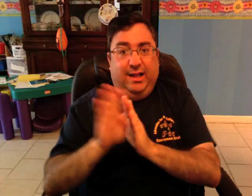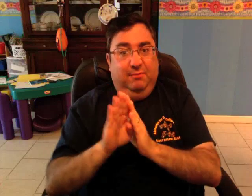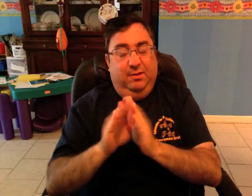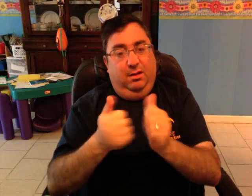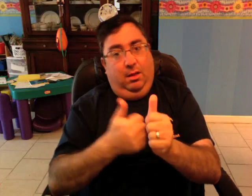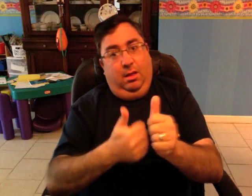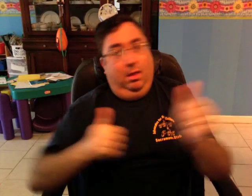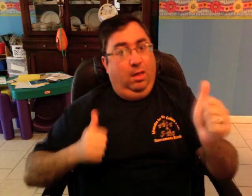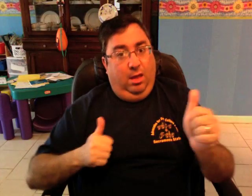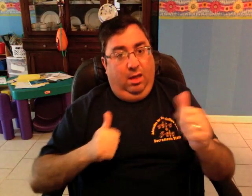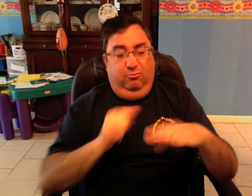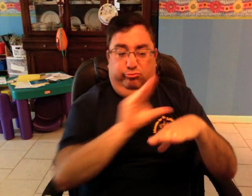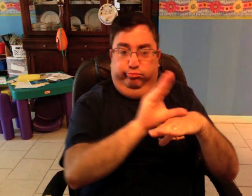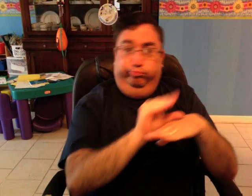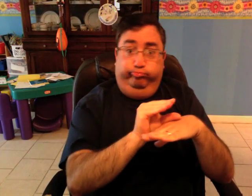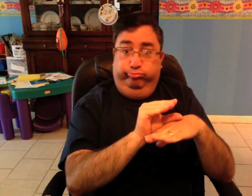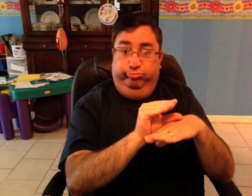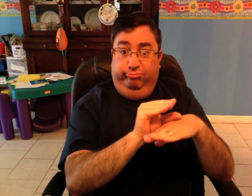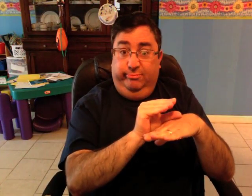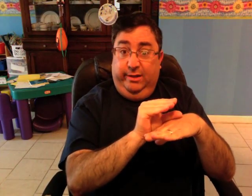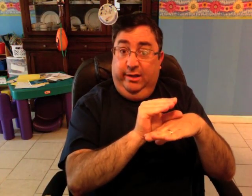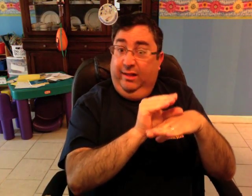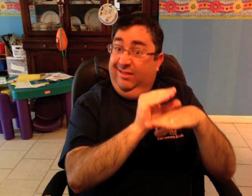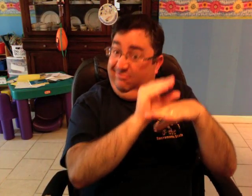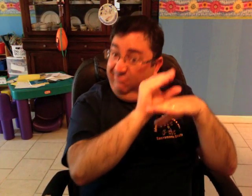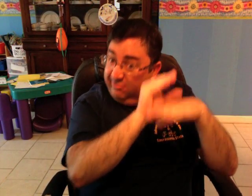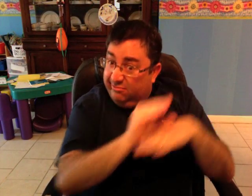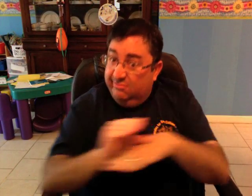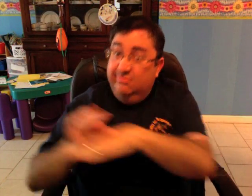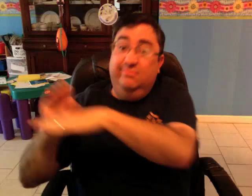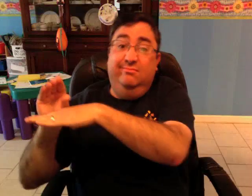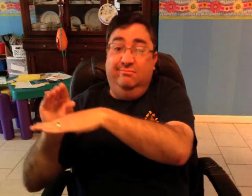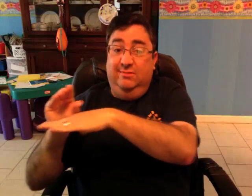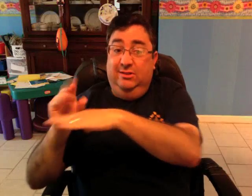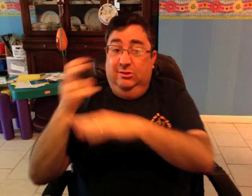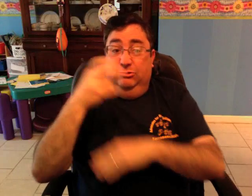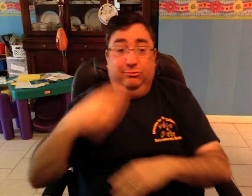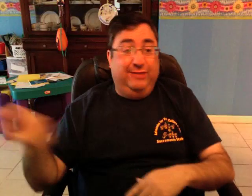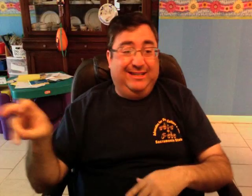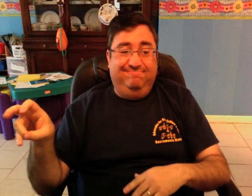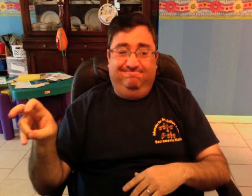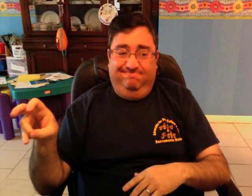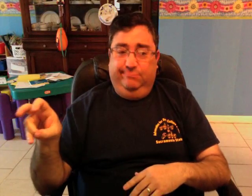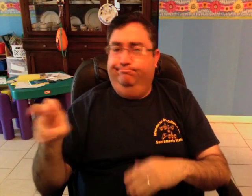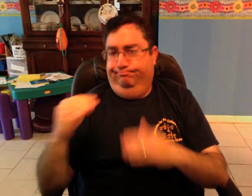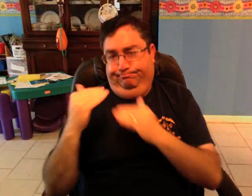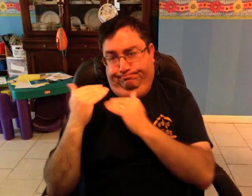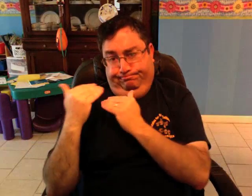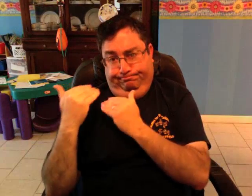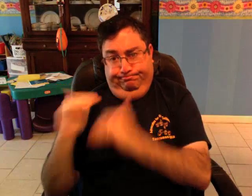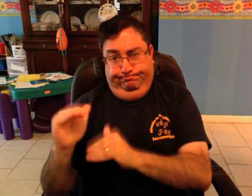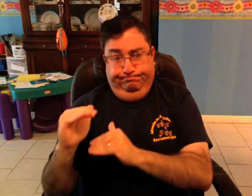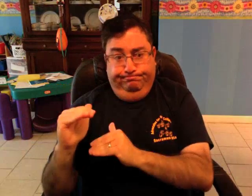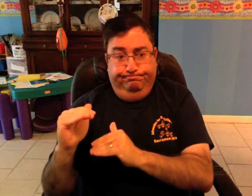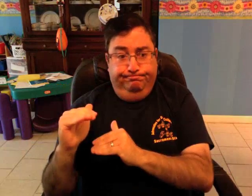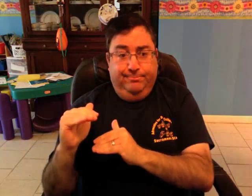is delayed, and this delay transfers to their skills in the Bi/Bi environment